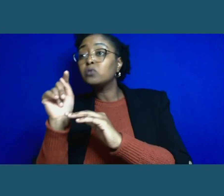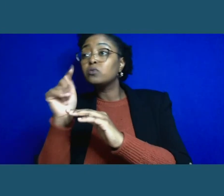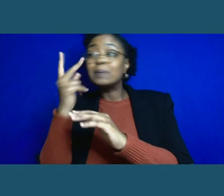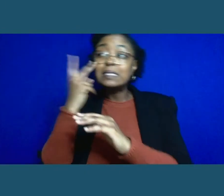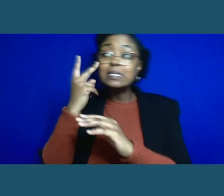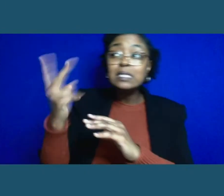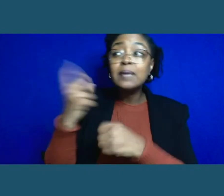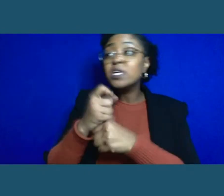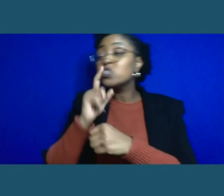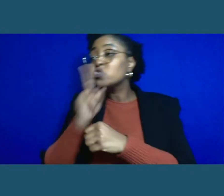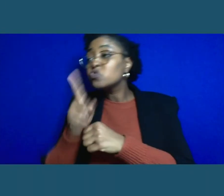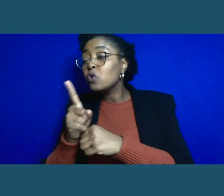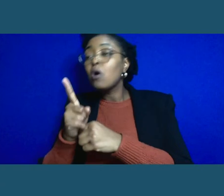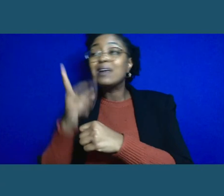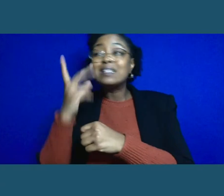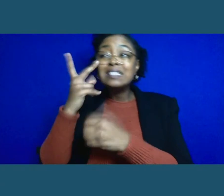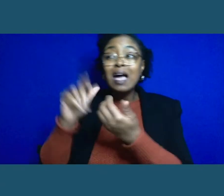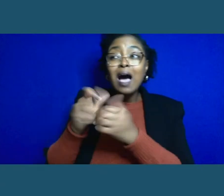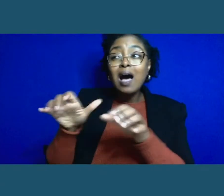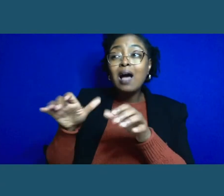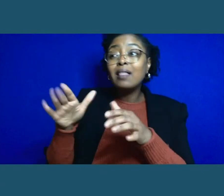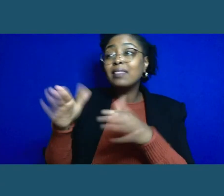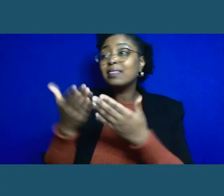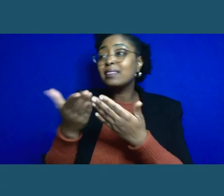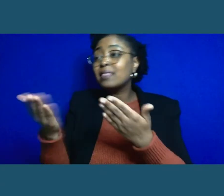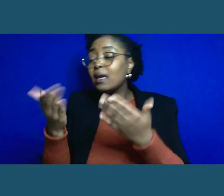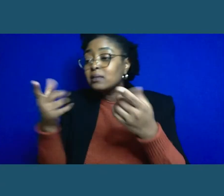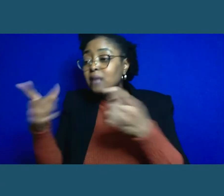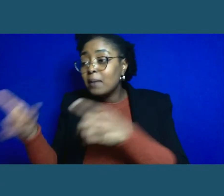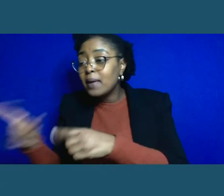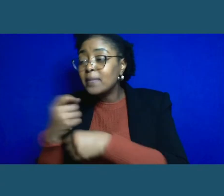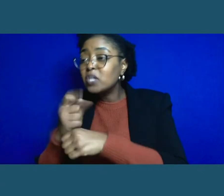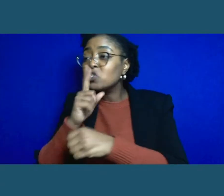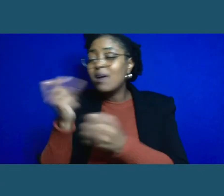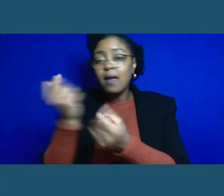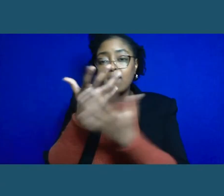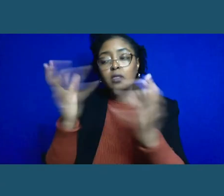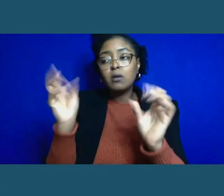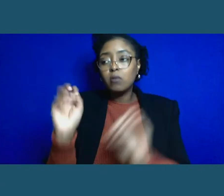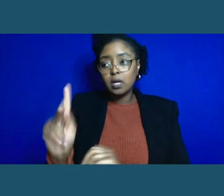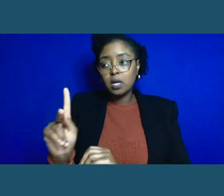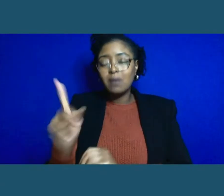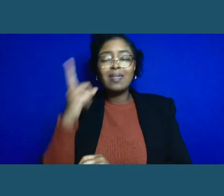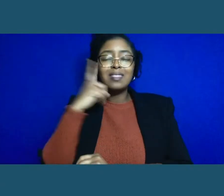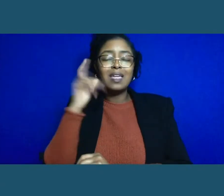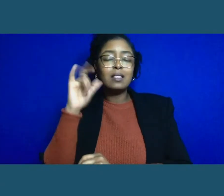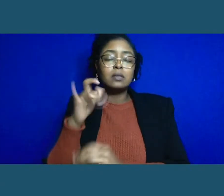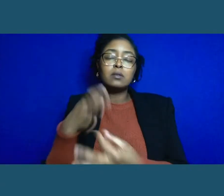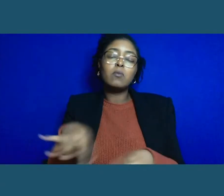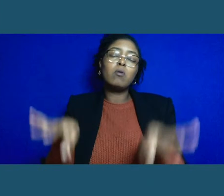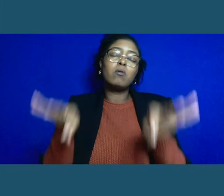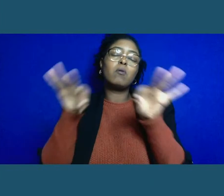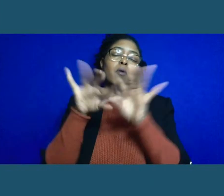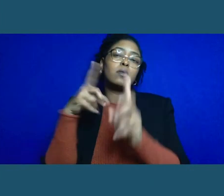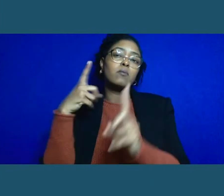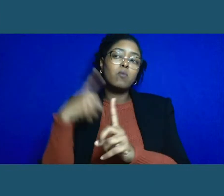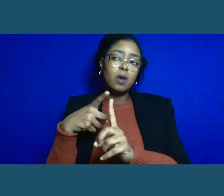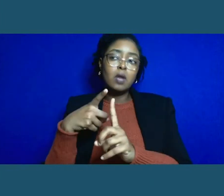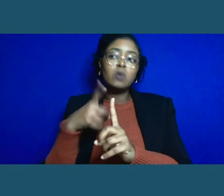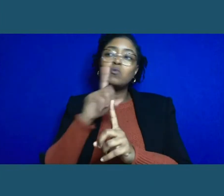themselves and going in and really seeing and making sure and seeing how things are and